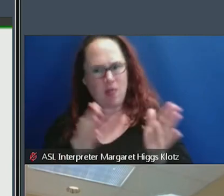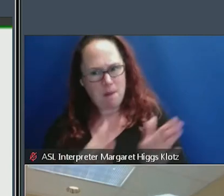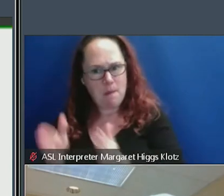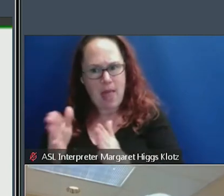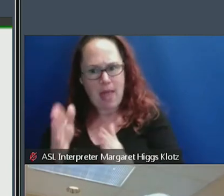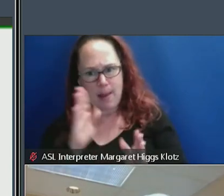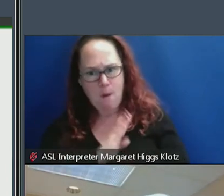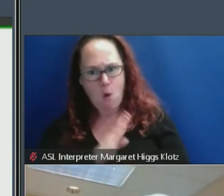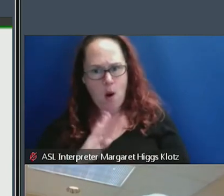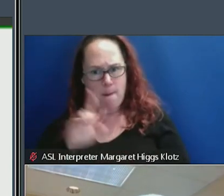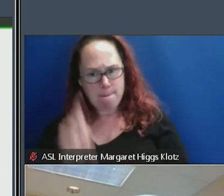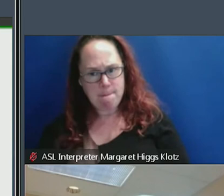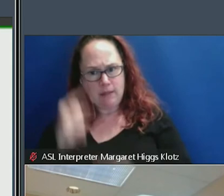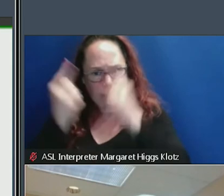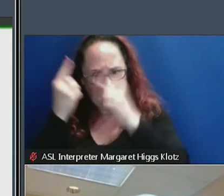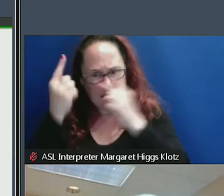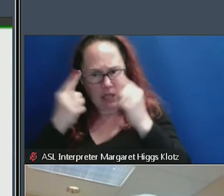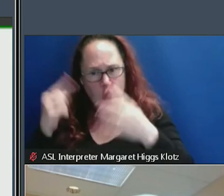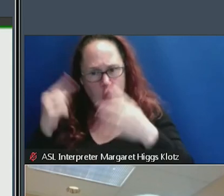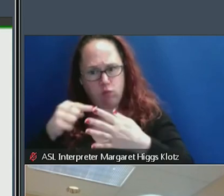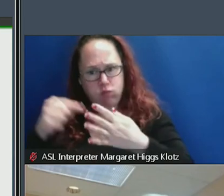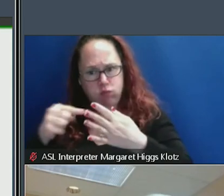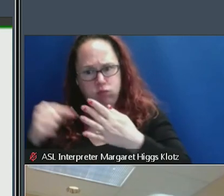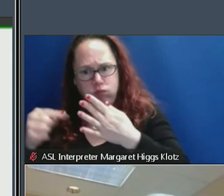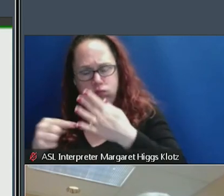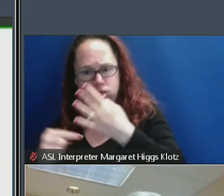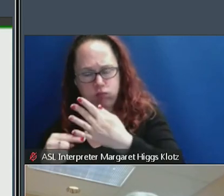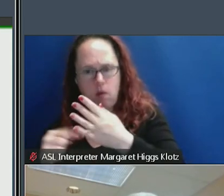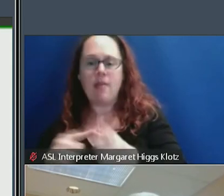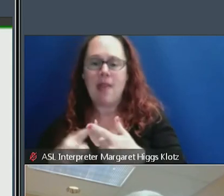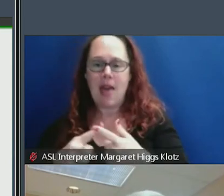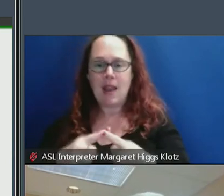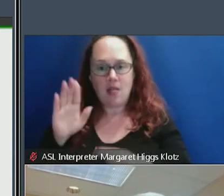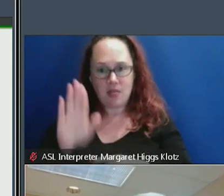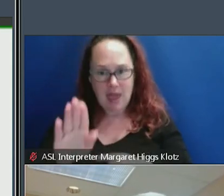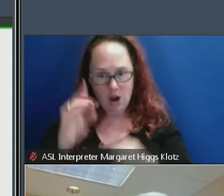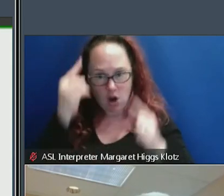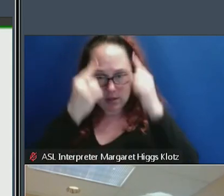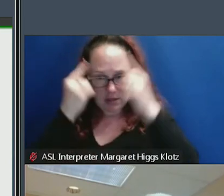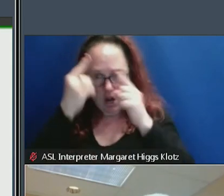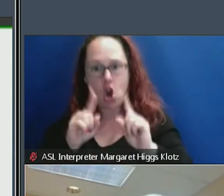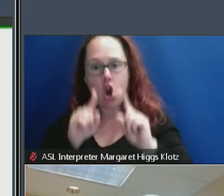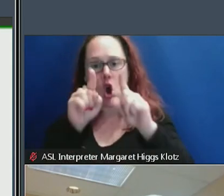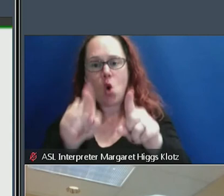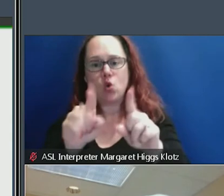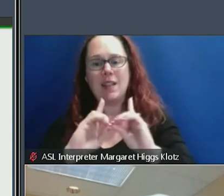and we respectfully suggest that those recommendations then go to the district council for the final decision in